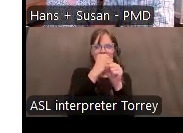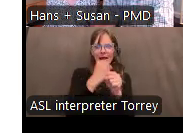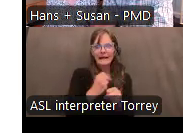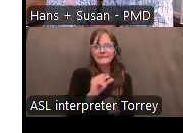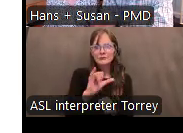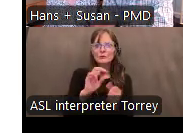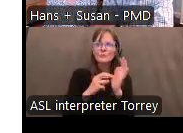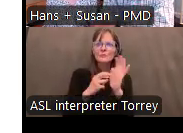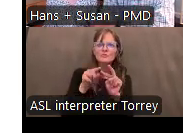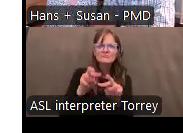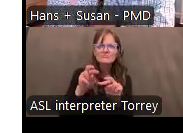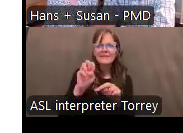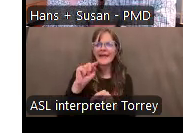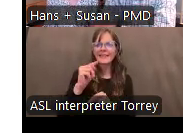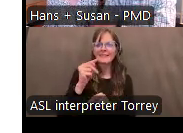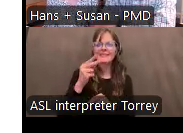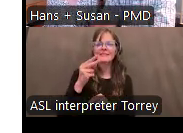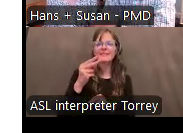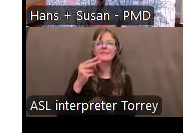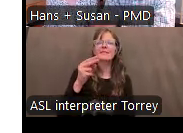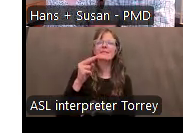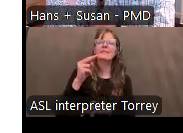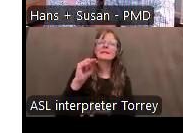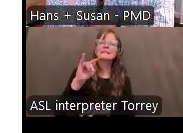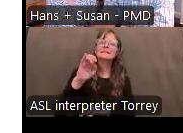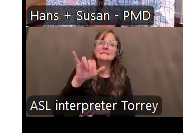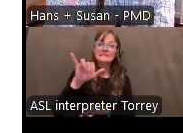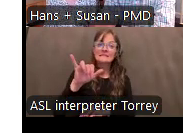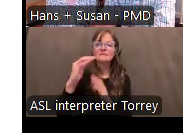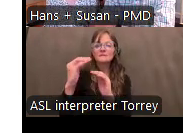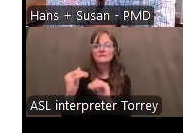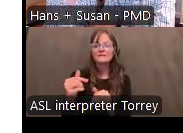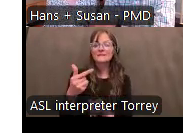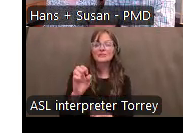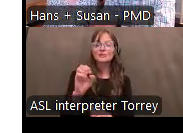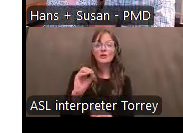we are really touching people all over the state from all backgrounds, urban and rural,